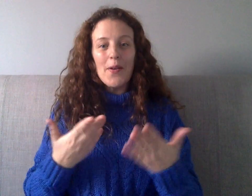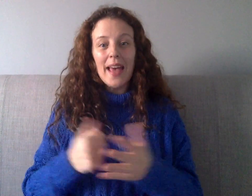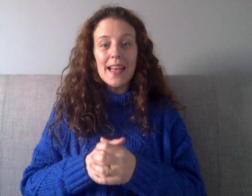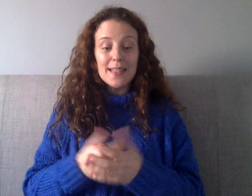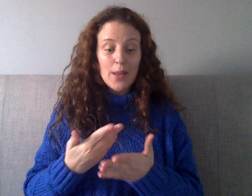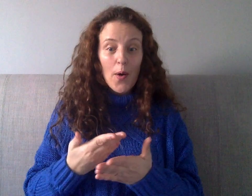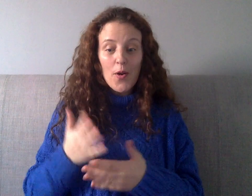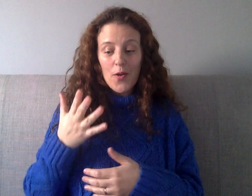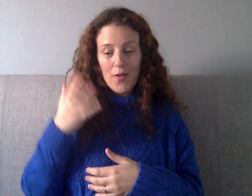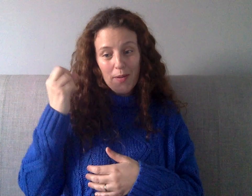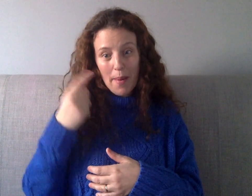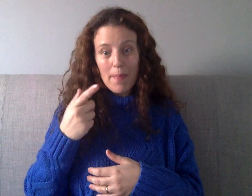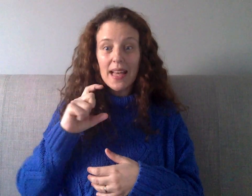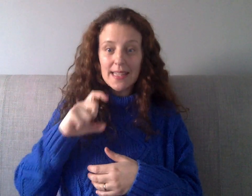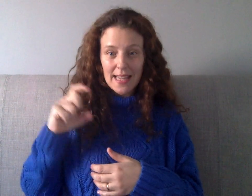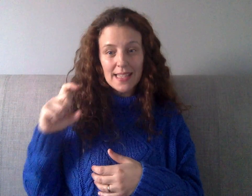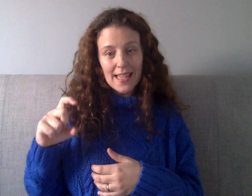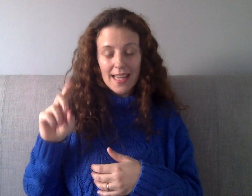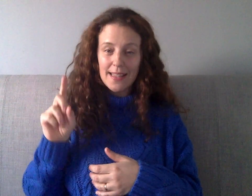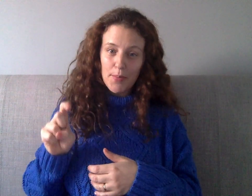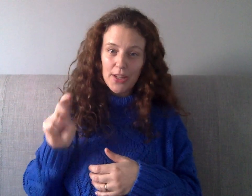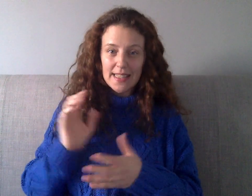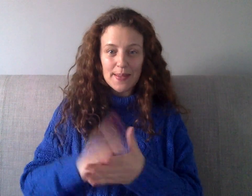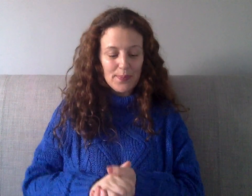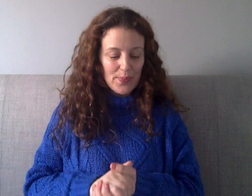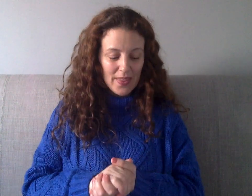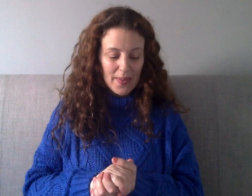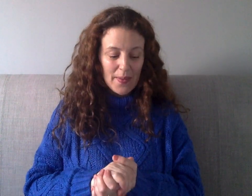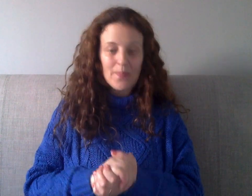I remember you need CC [captions] for this.